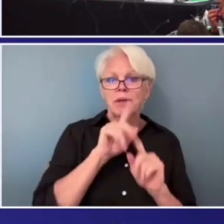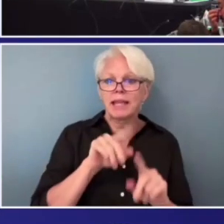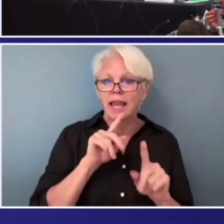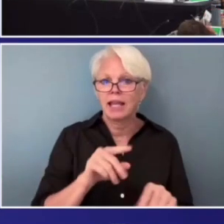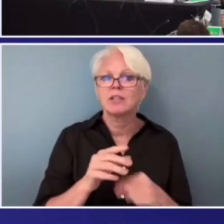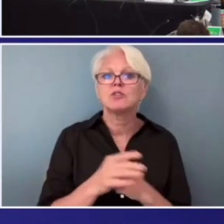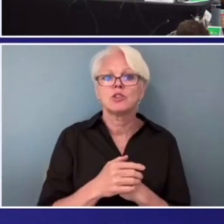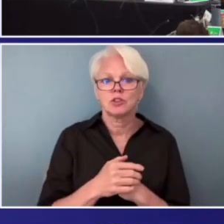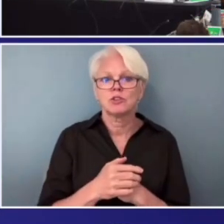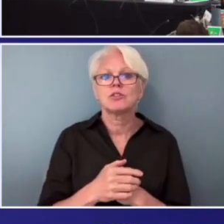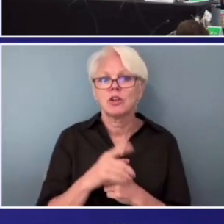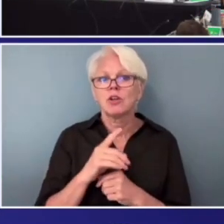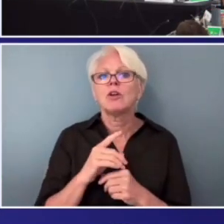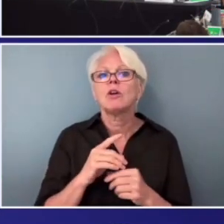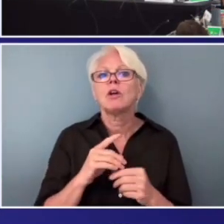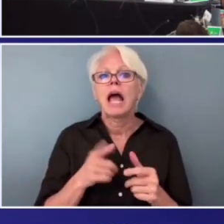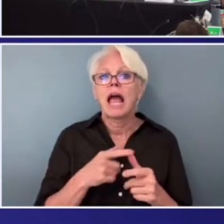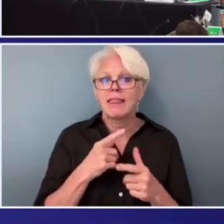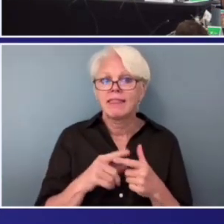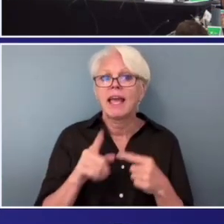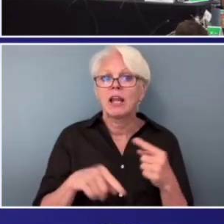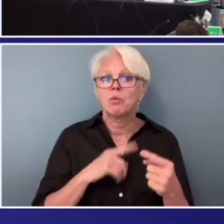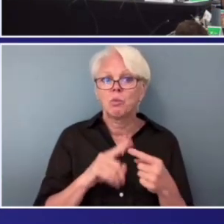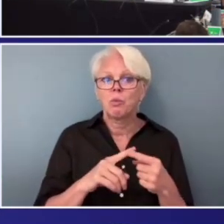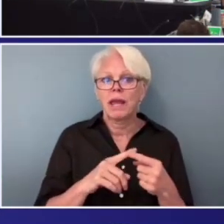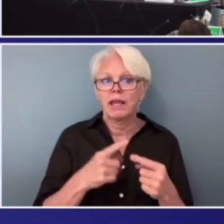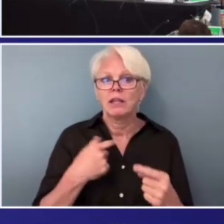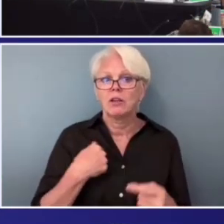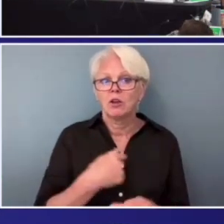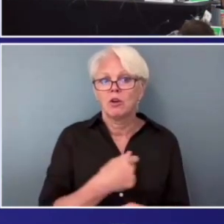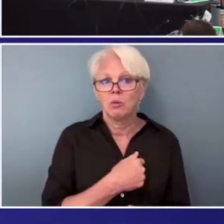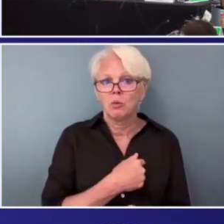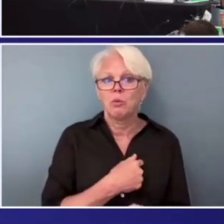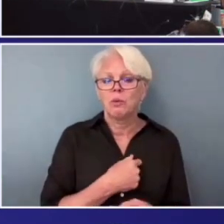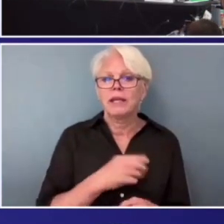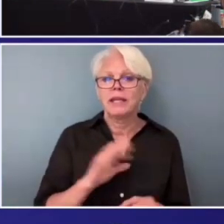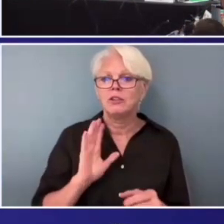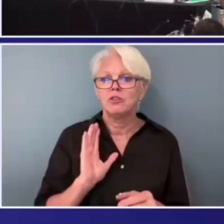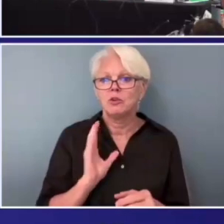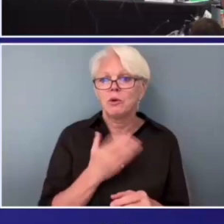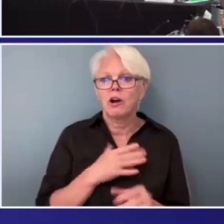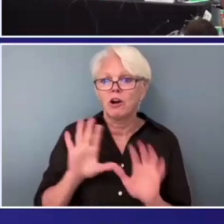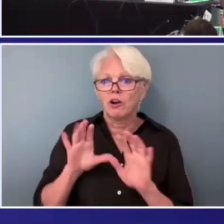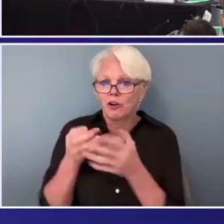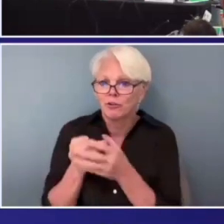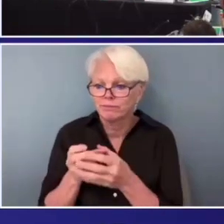And then when we are in our caucus, whatever we're calling Thursday,